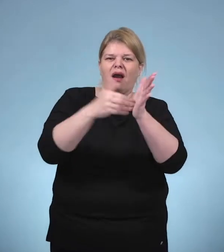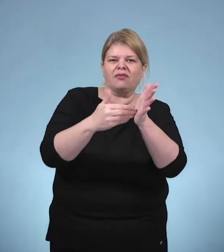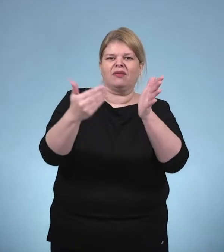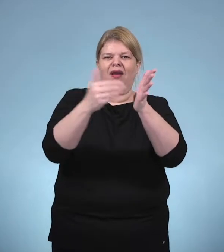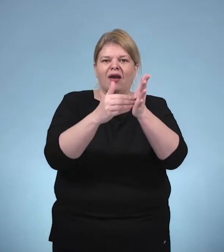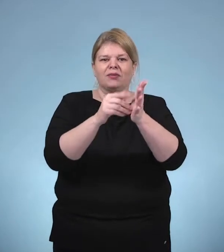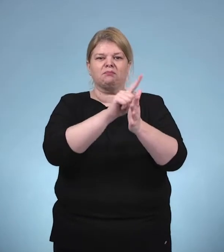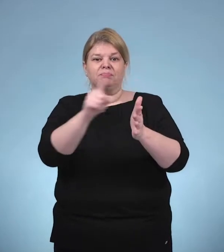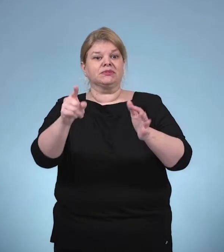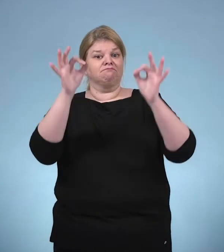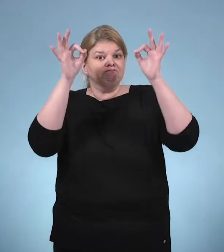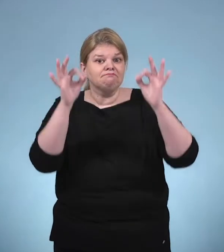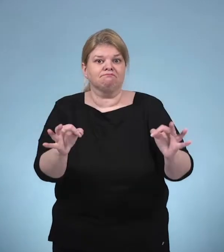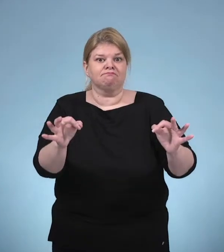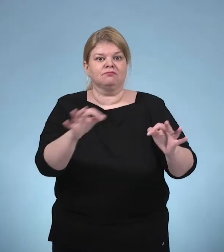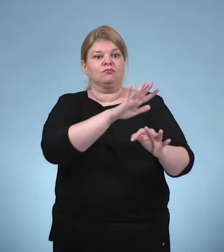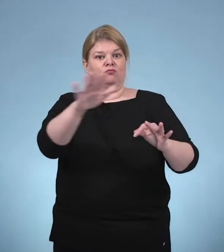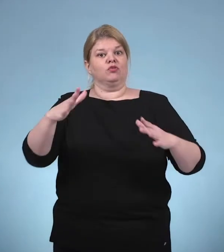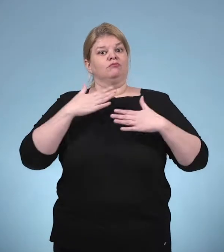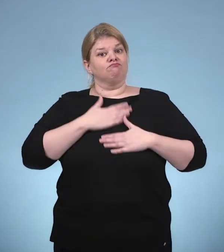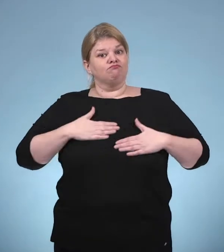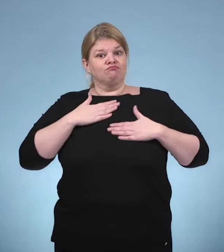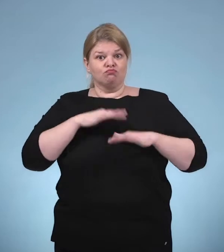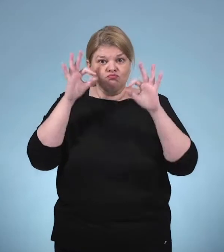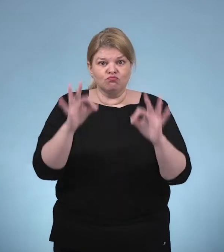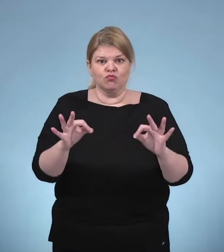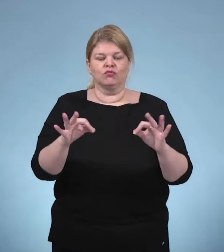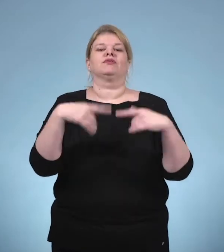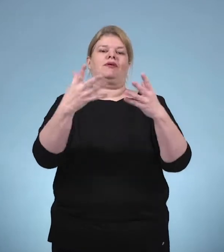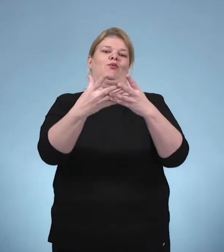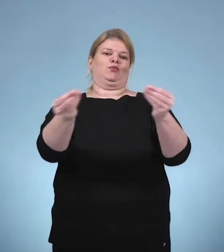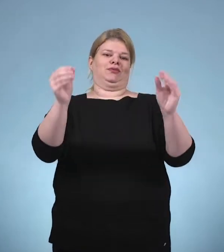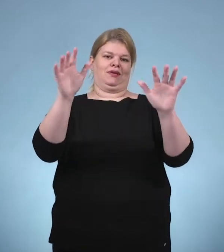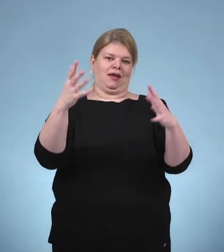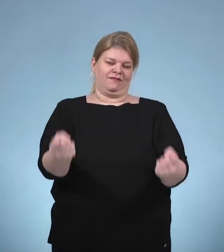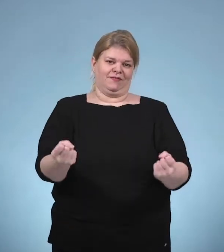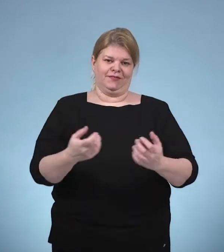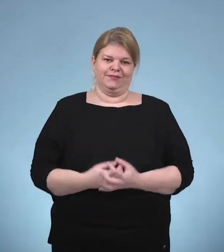can reshape the scene through their actions. Repeat the scene until everyone is satisfied with the solution.